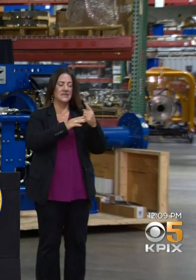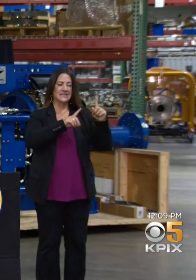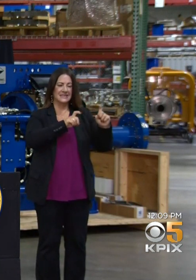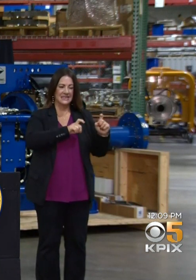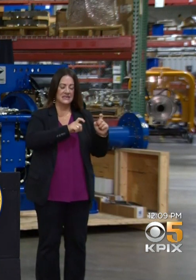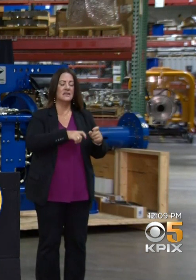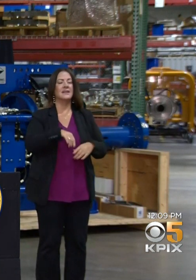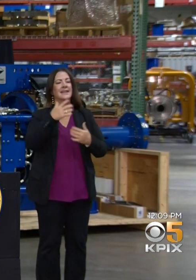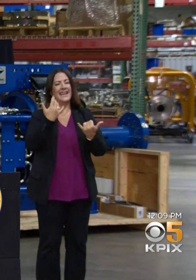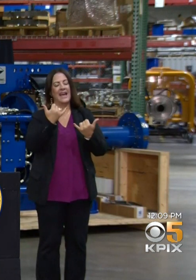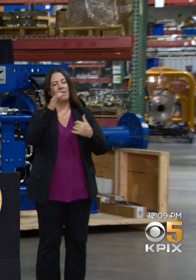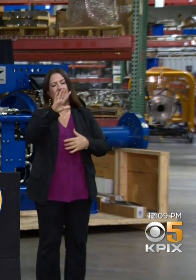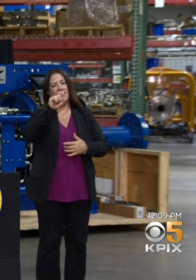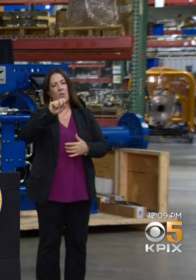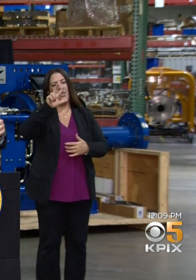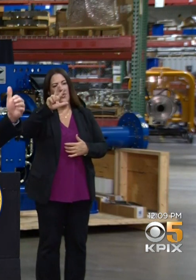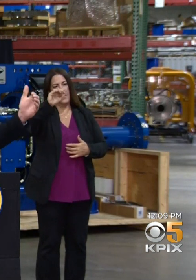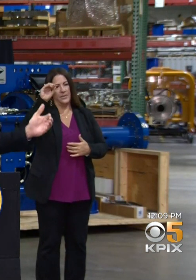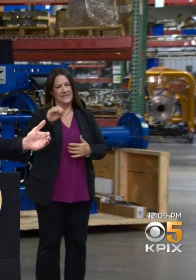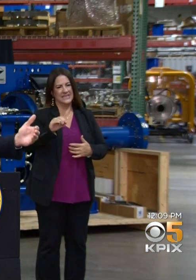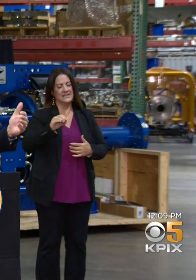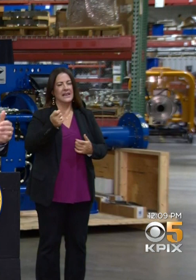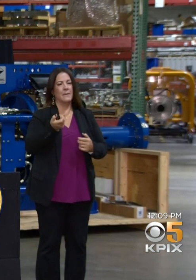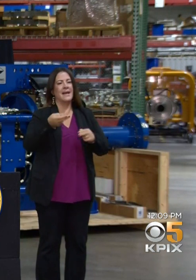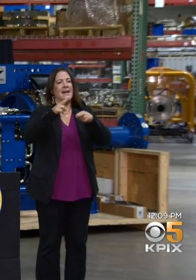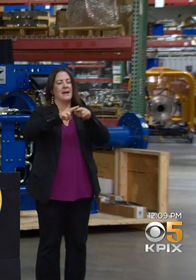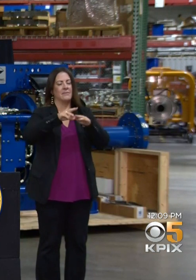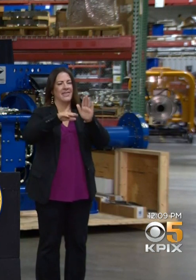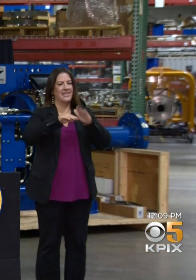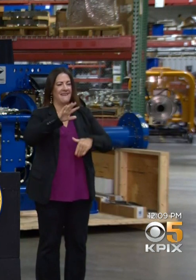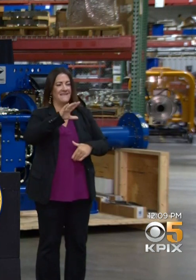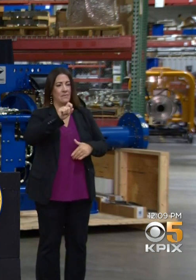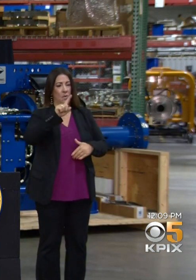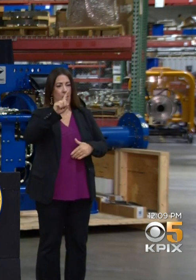COHORT IN APRIL IN TERMS OF THE RATE, WE HAD SPIKED AT 40.8%.